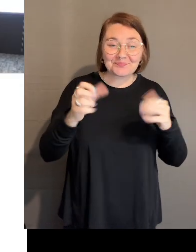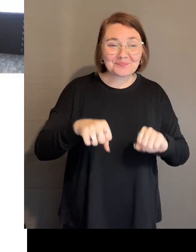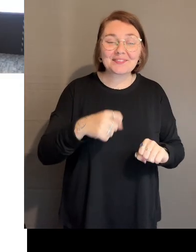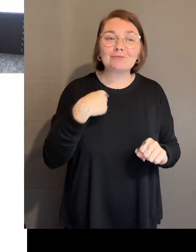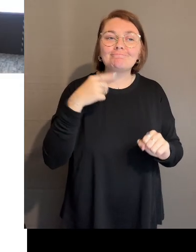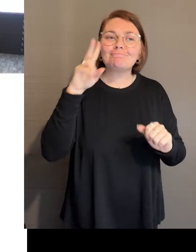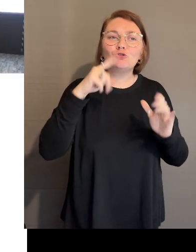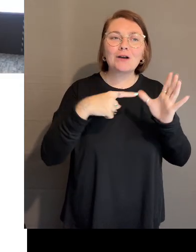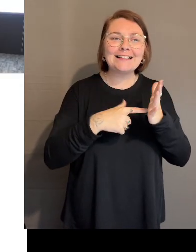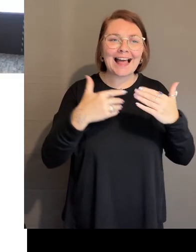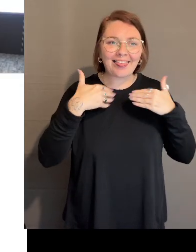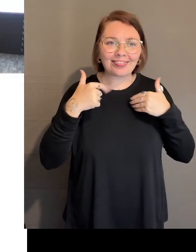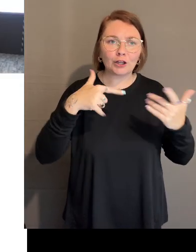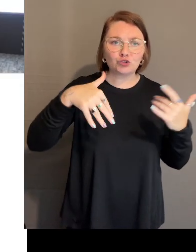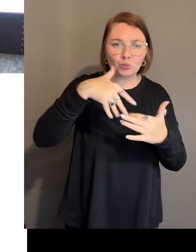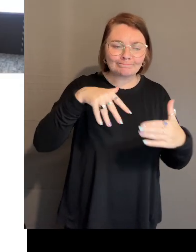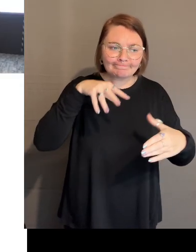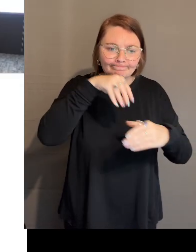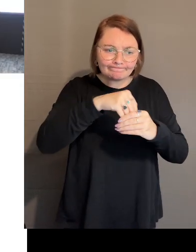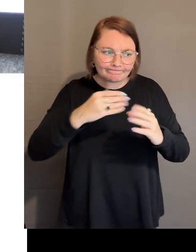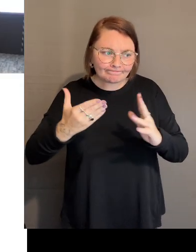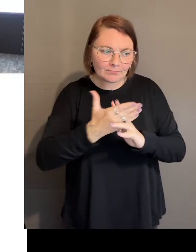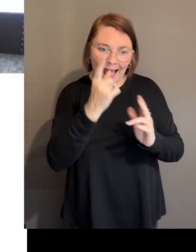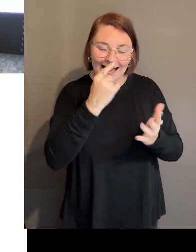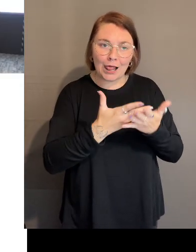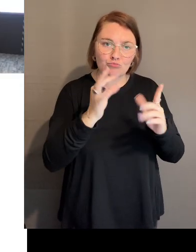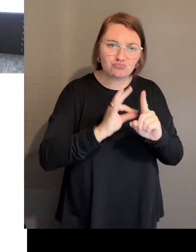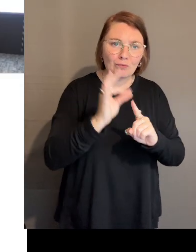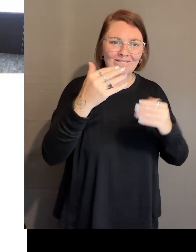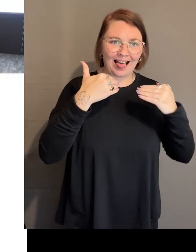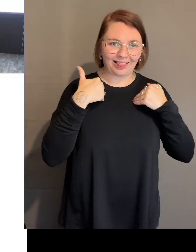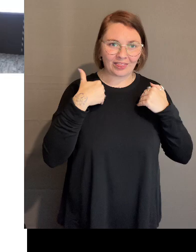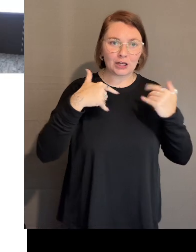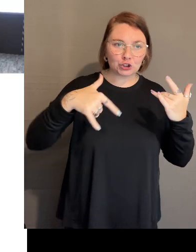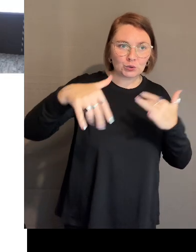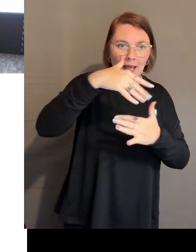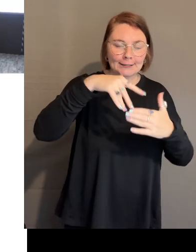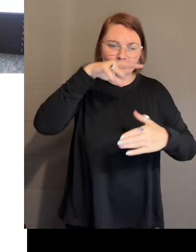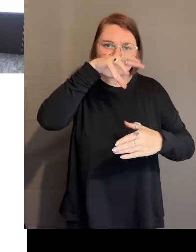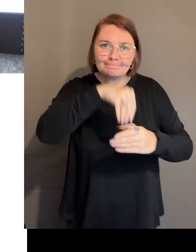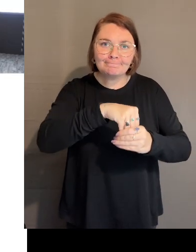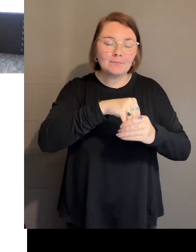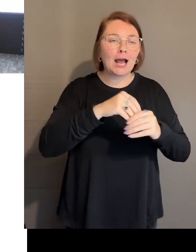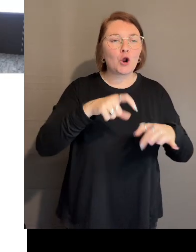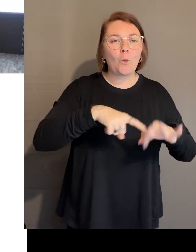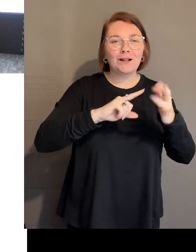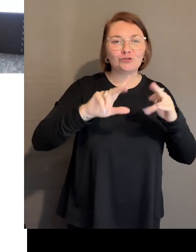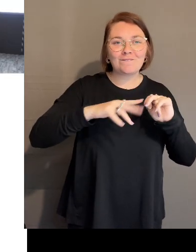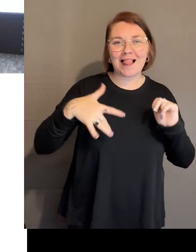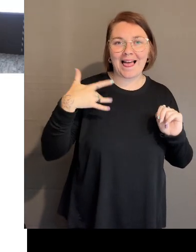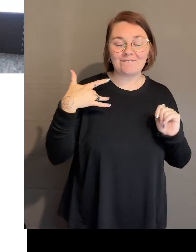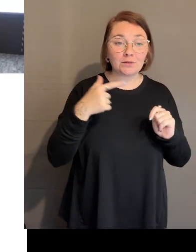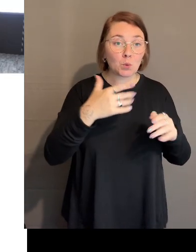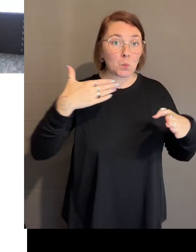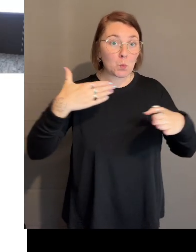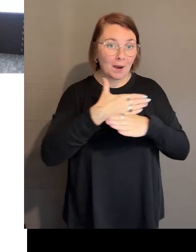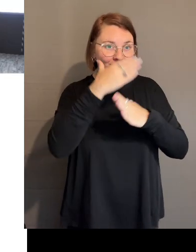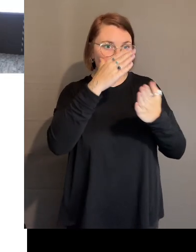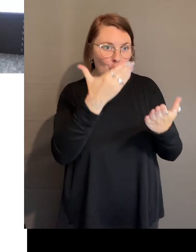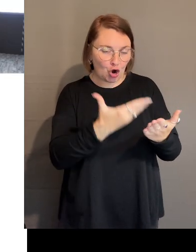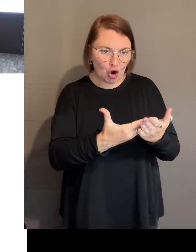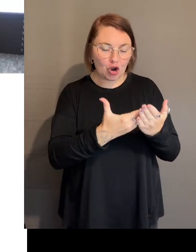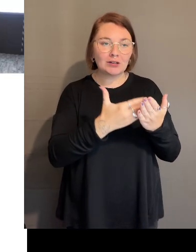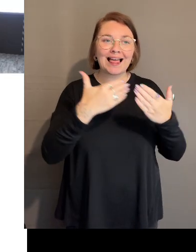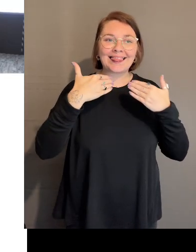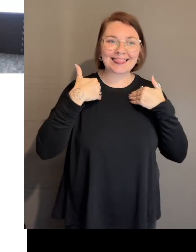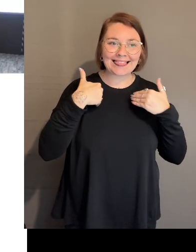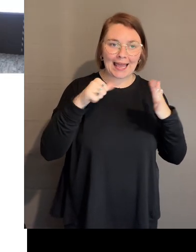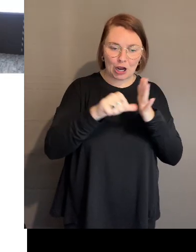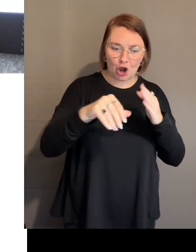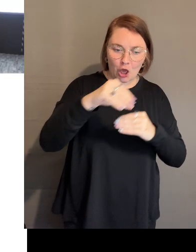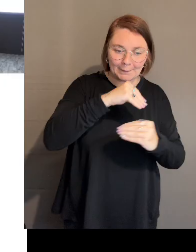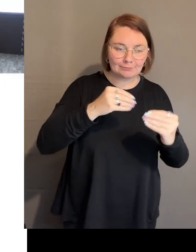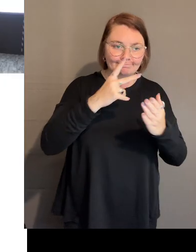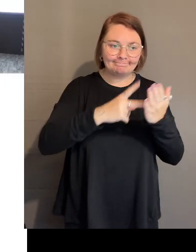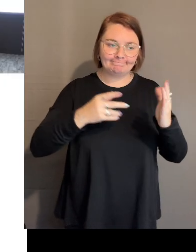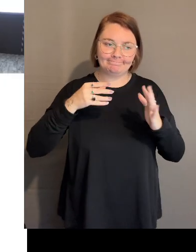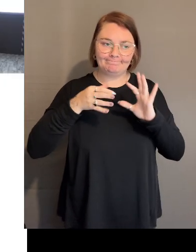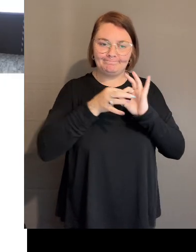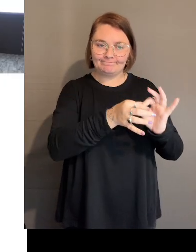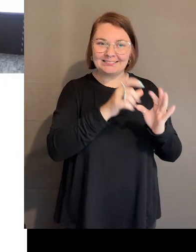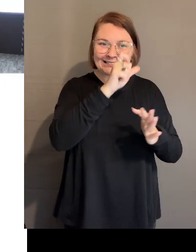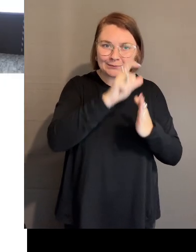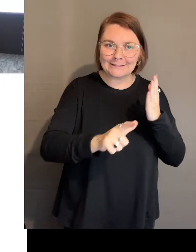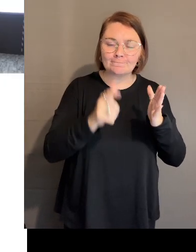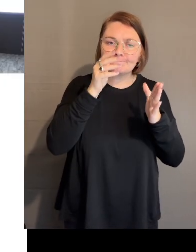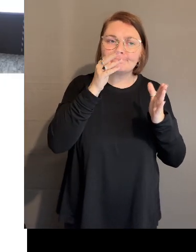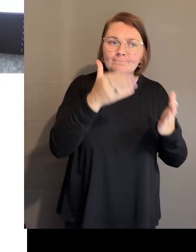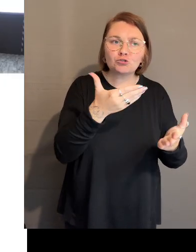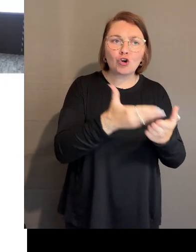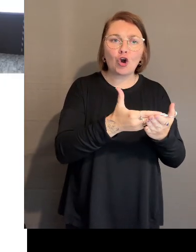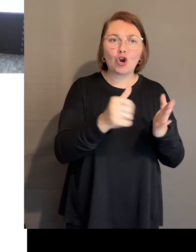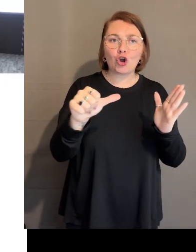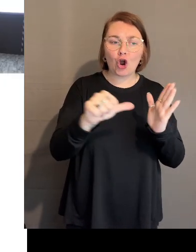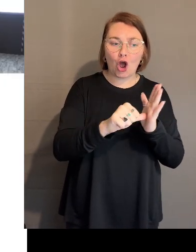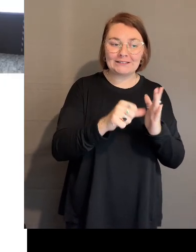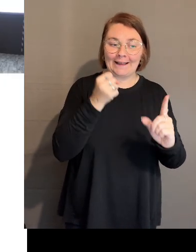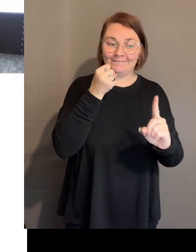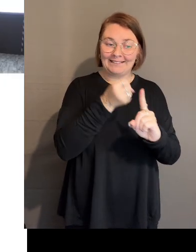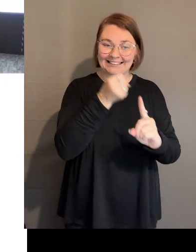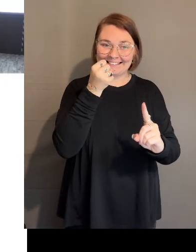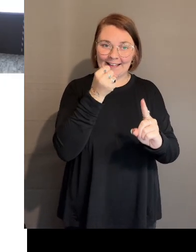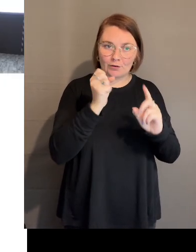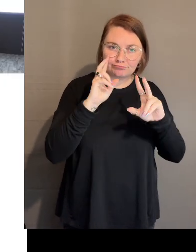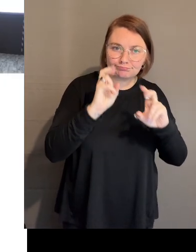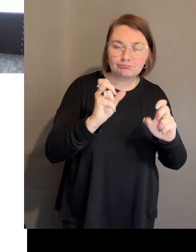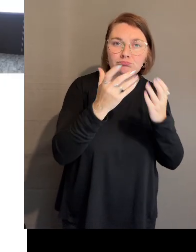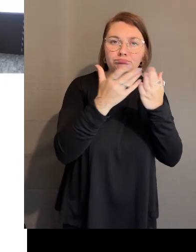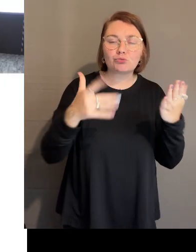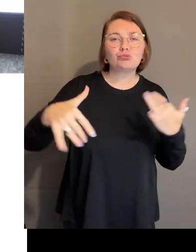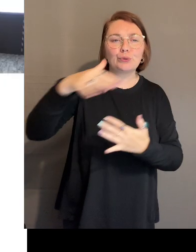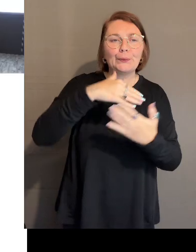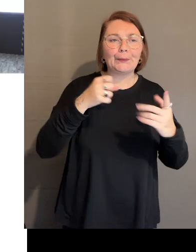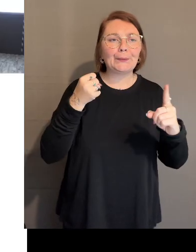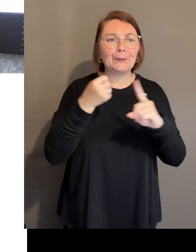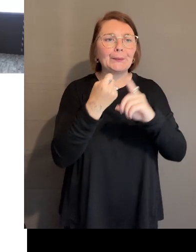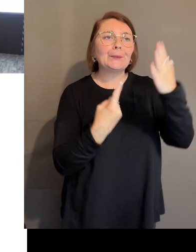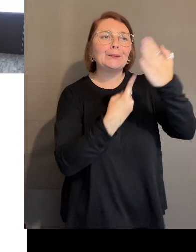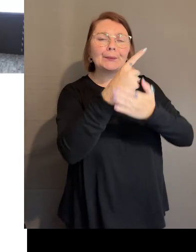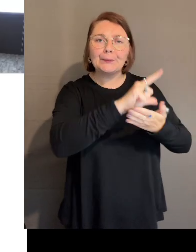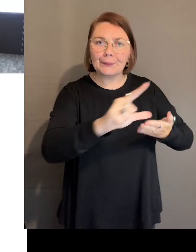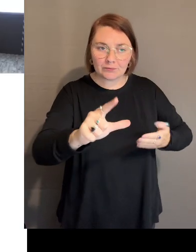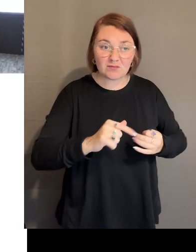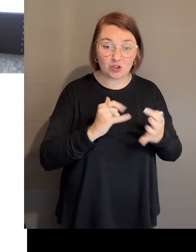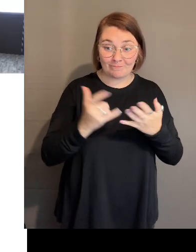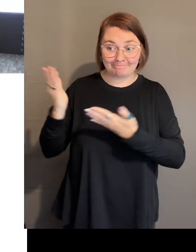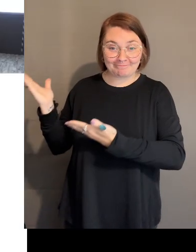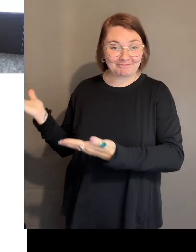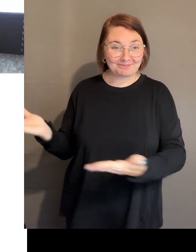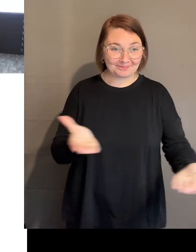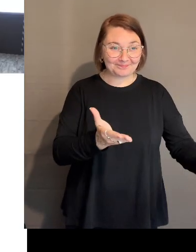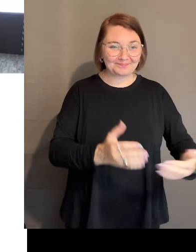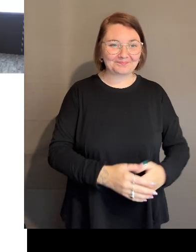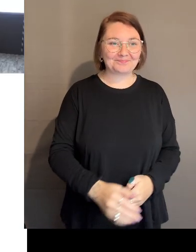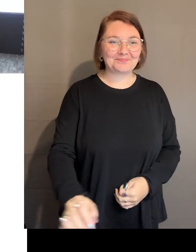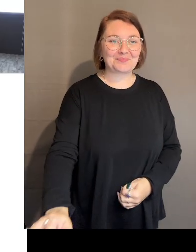And so, yeah, and so he also looks at health and social interventions, how they can improve health, societal participation, and quality of life. His work focuses on the health economic aspects of disability, with a particular interest in cost-effectiveness analysis and broad societal consequences. So, the floor is yours.